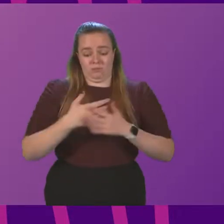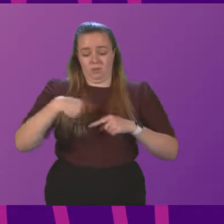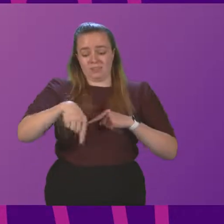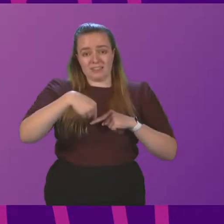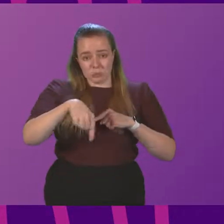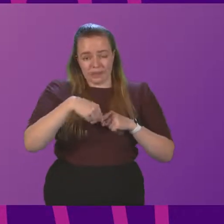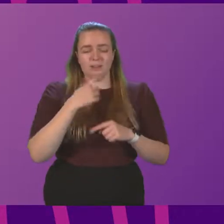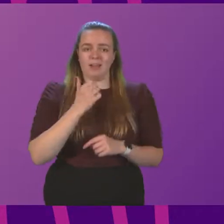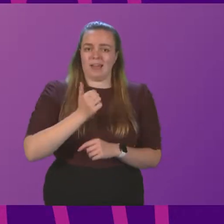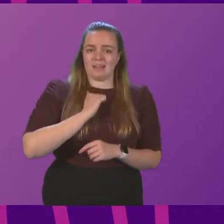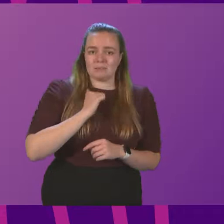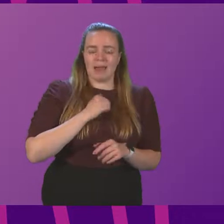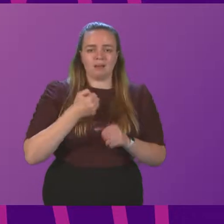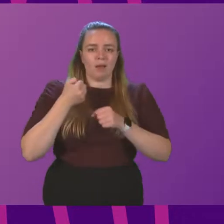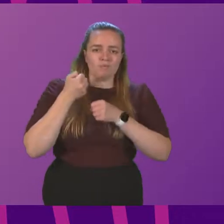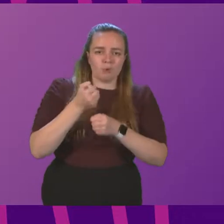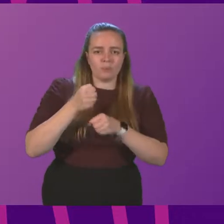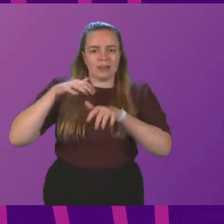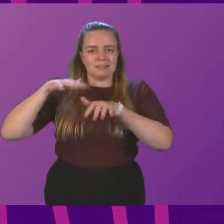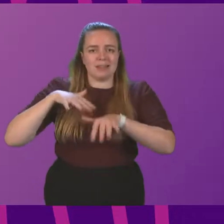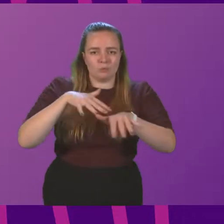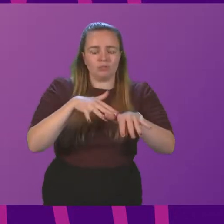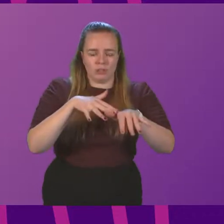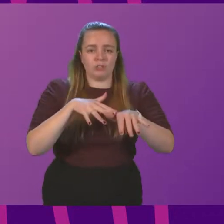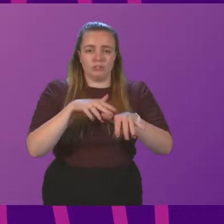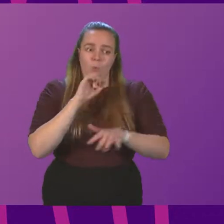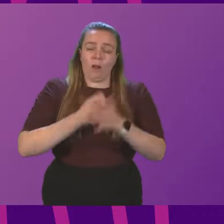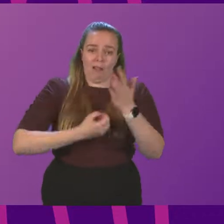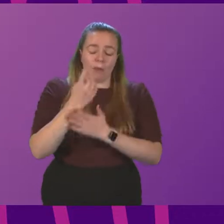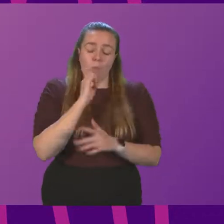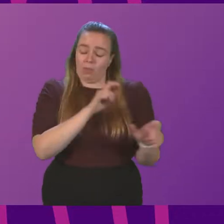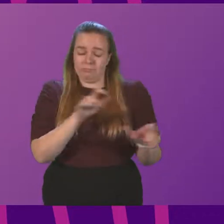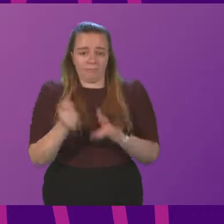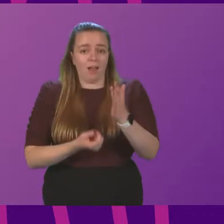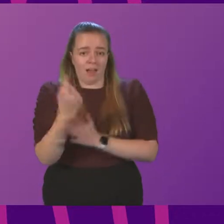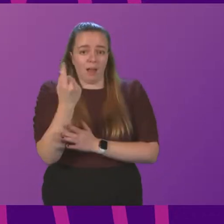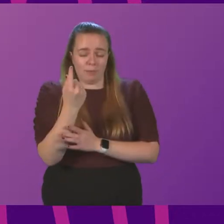and protests and demonstrations are taking place and will continue to take place during